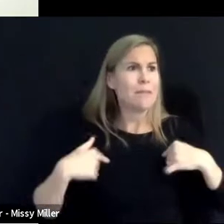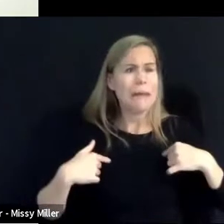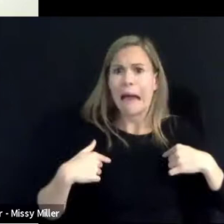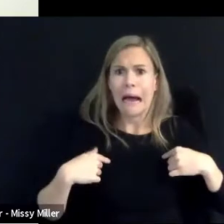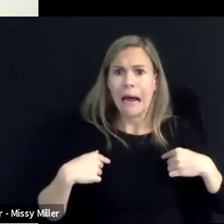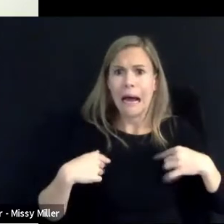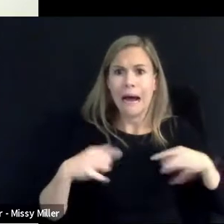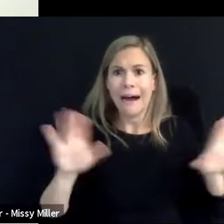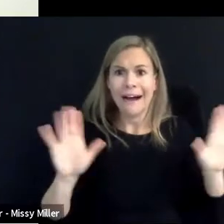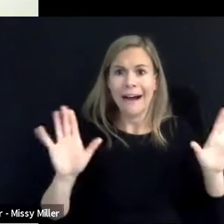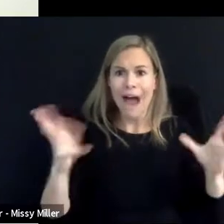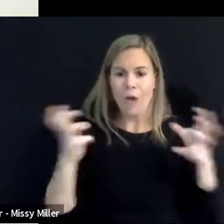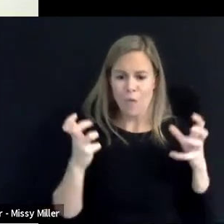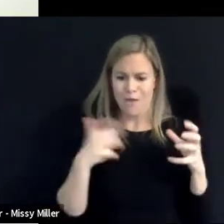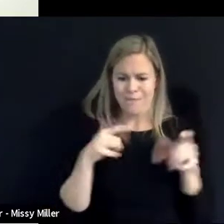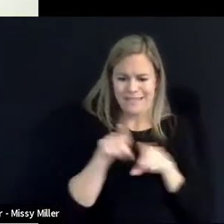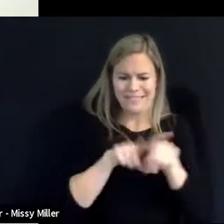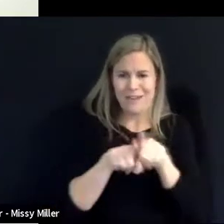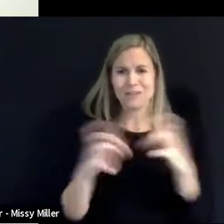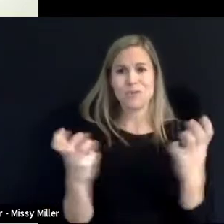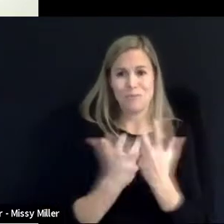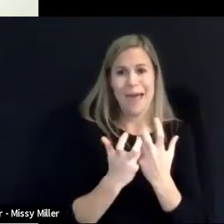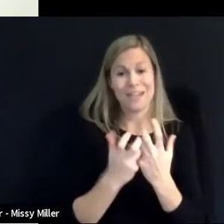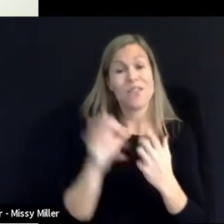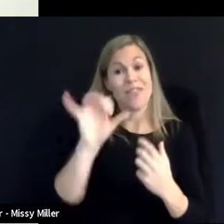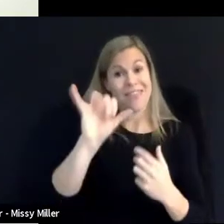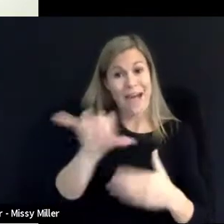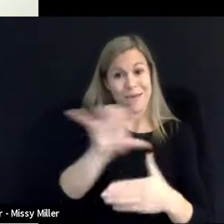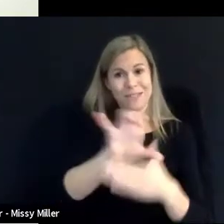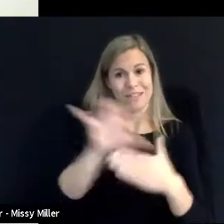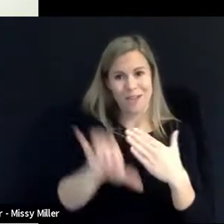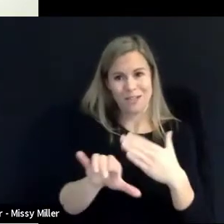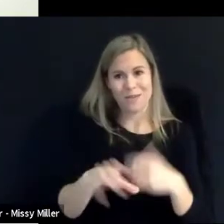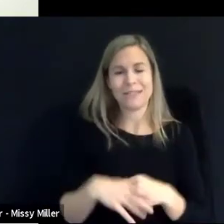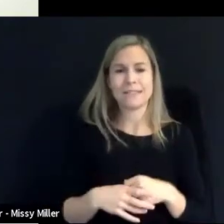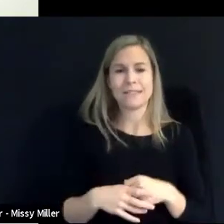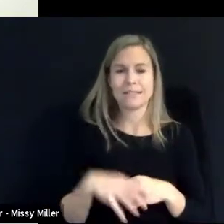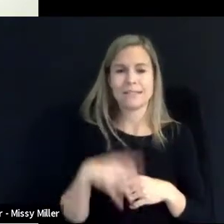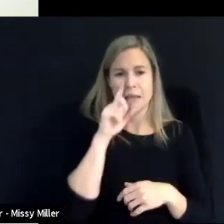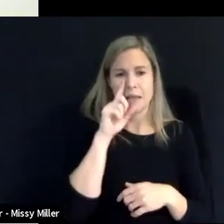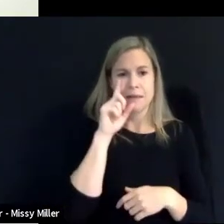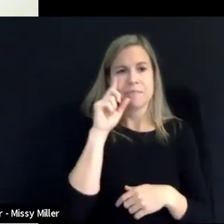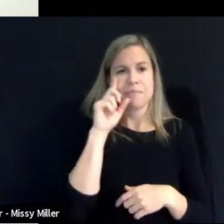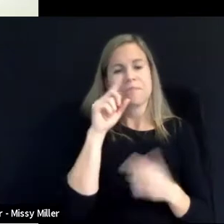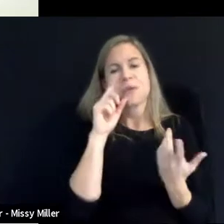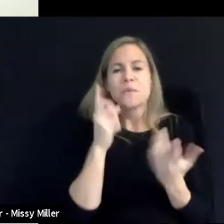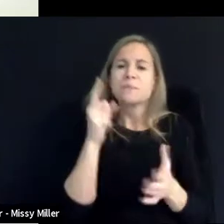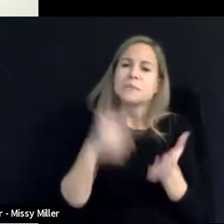So think about there's things we don't want kids to suffer natural consequences for, right?